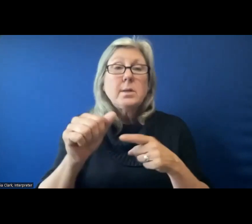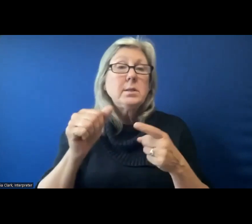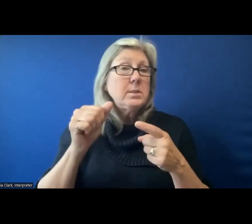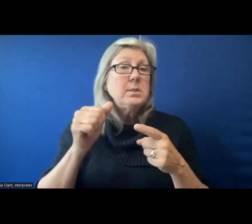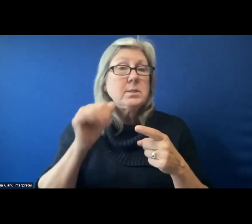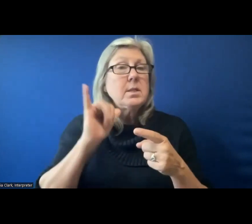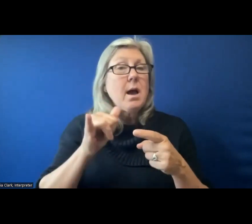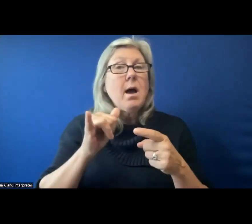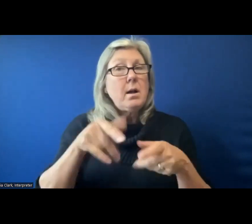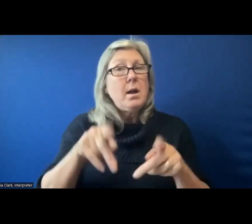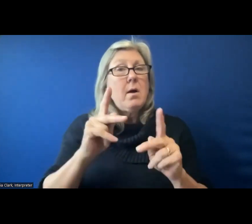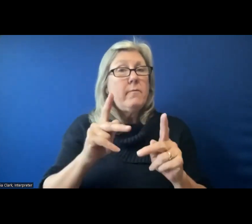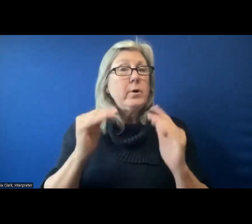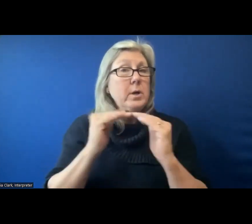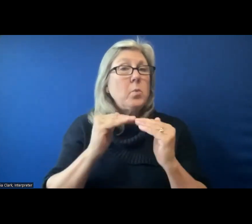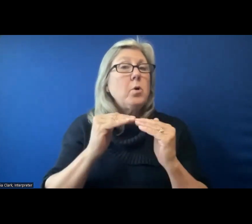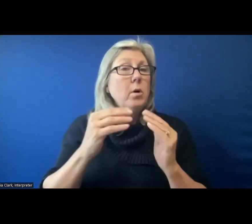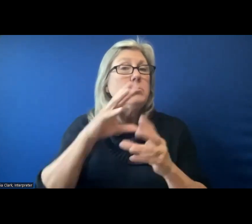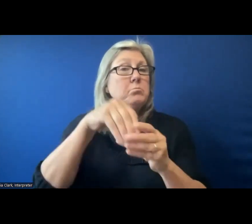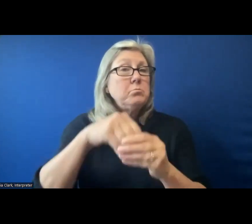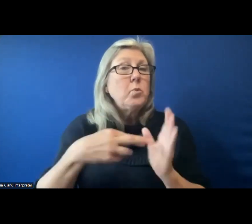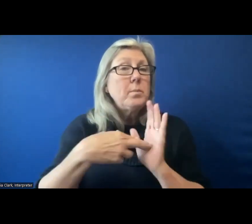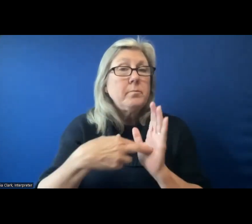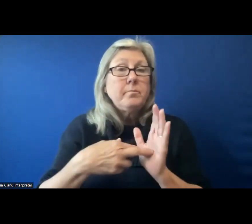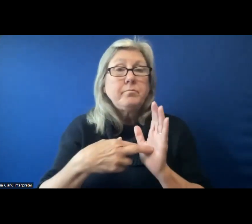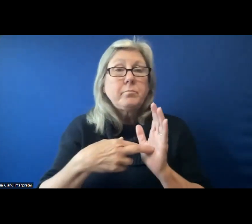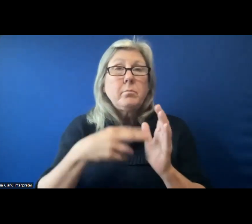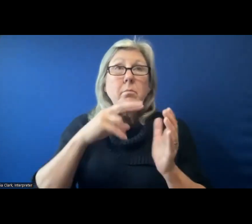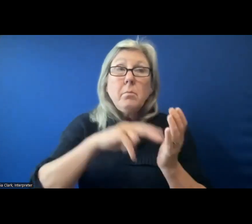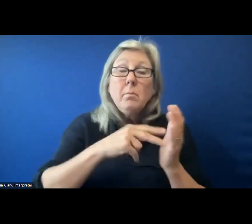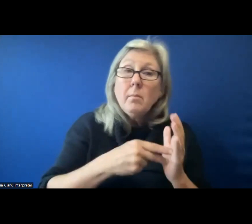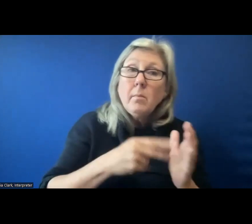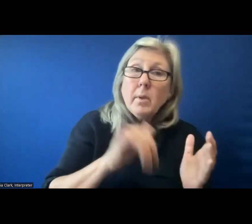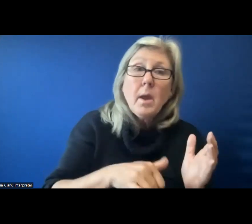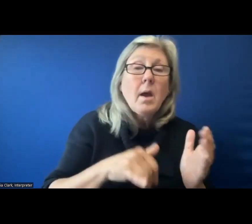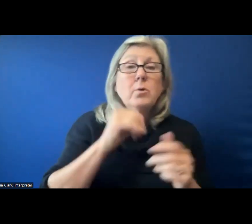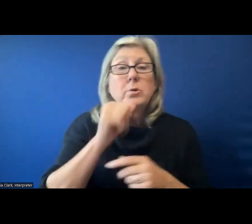Unintentionally, or not, illegally or not, we are here today to share stories that shine